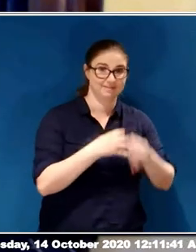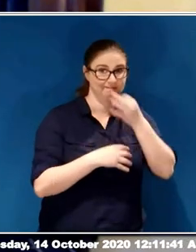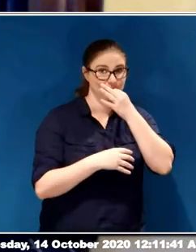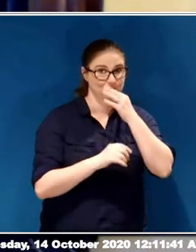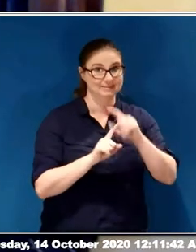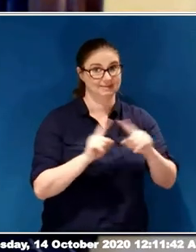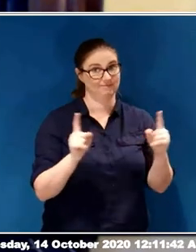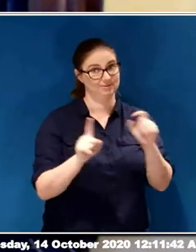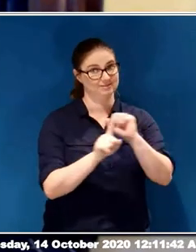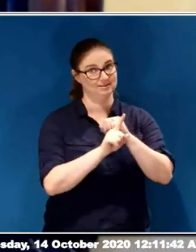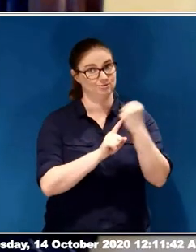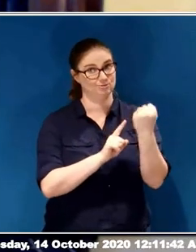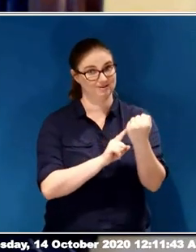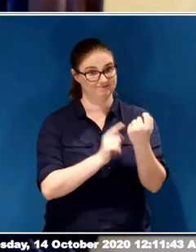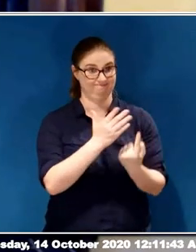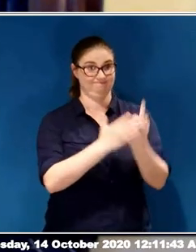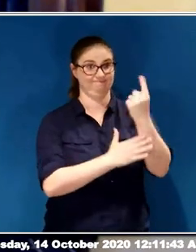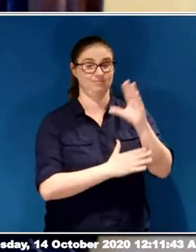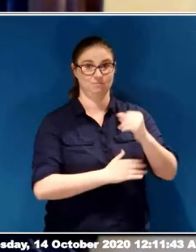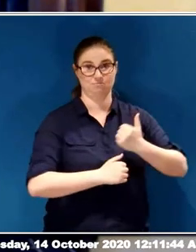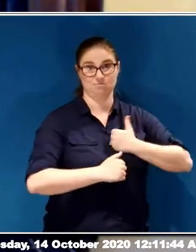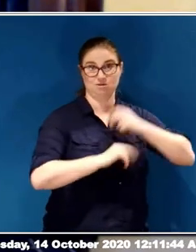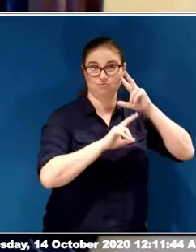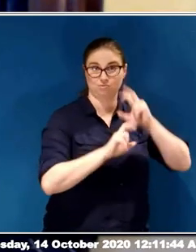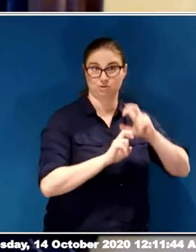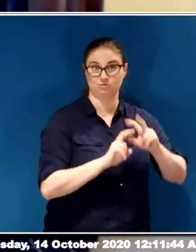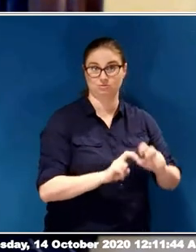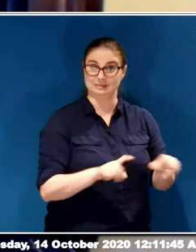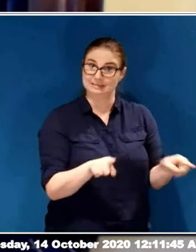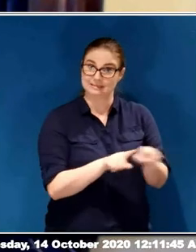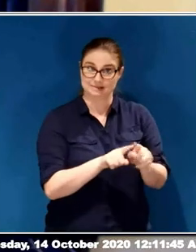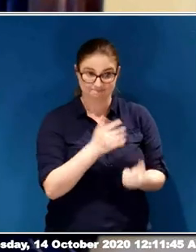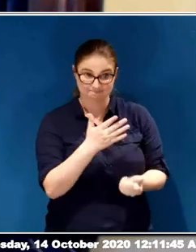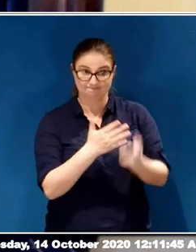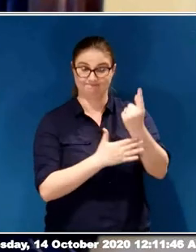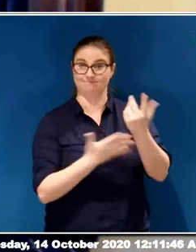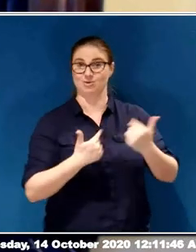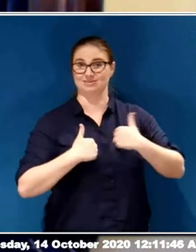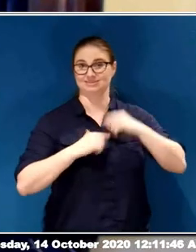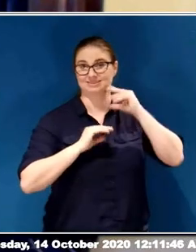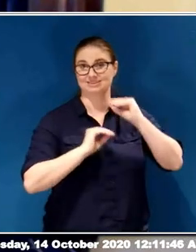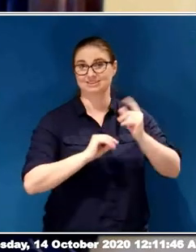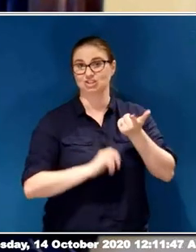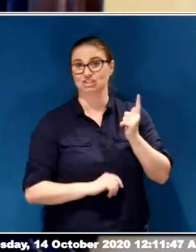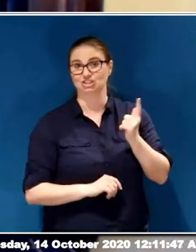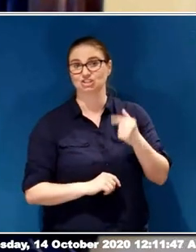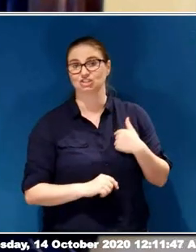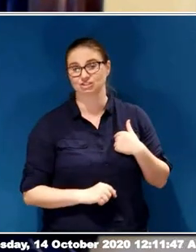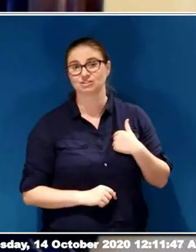Where schools have been perhaps slow to take action, or they have in some way